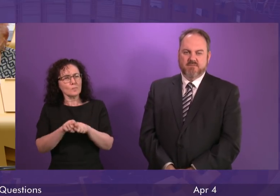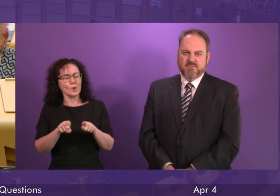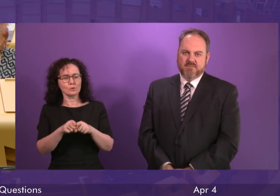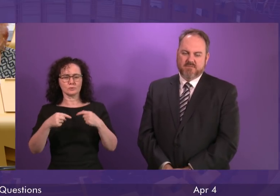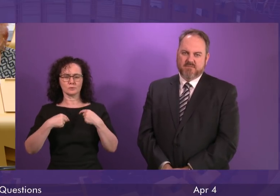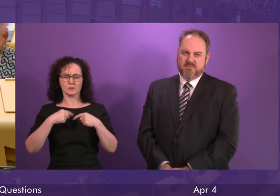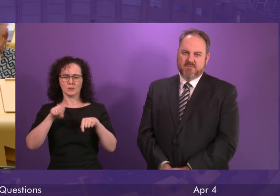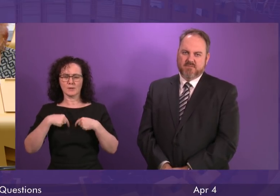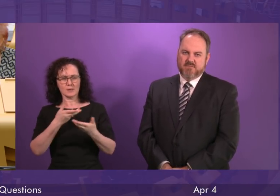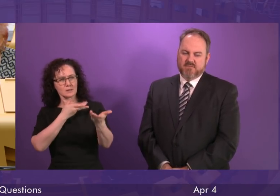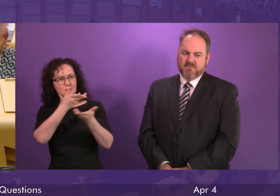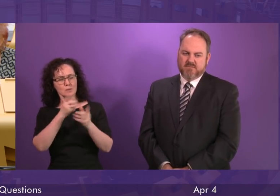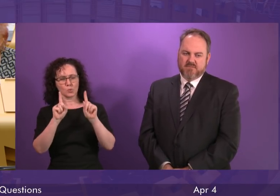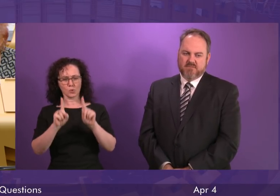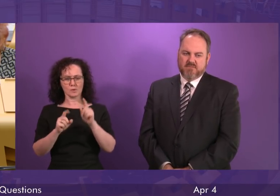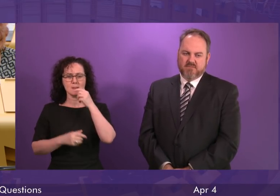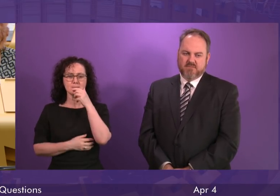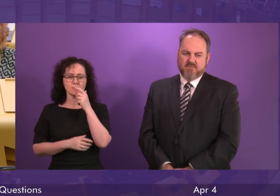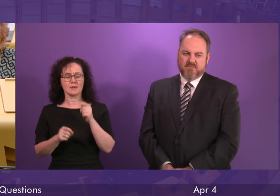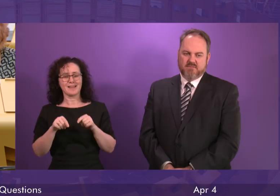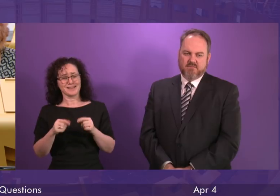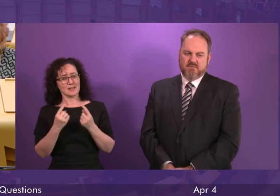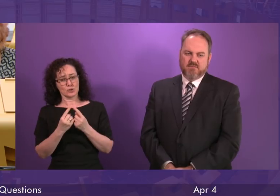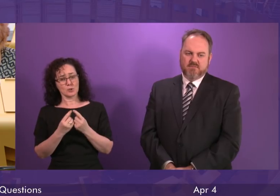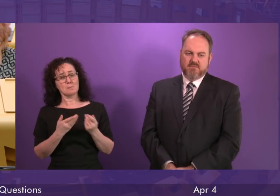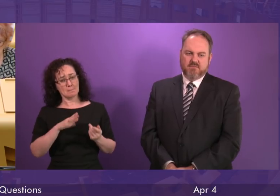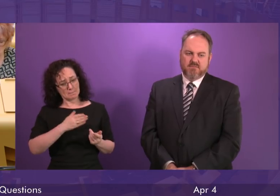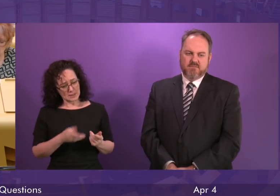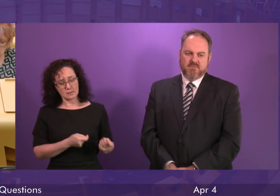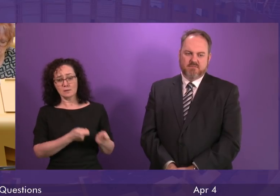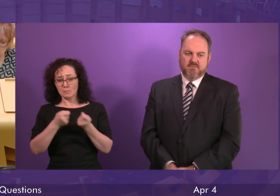We also discussed the concerns that have been raised by Gary Smith and Pat Rafferty, who